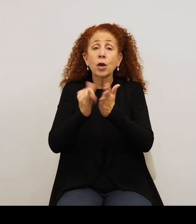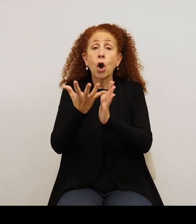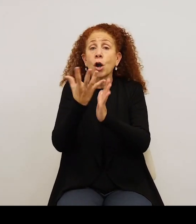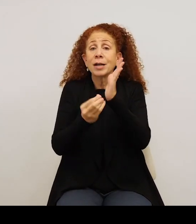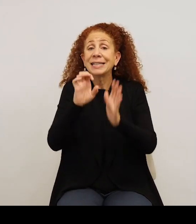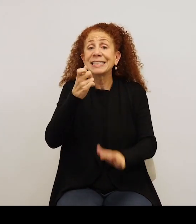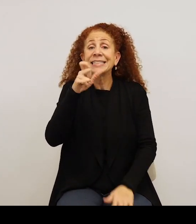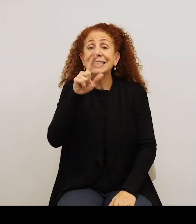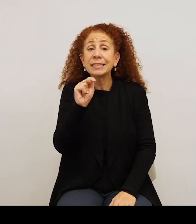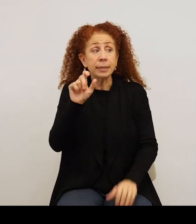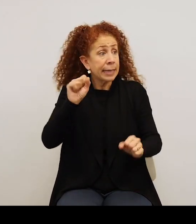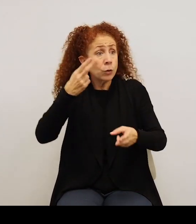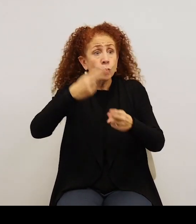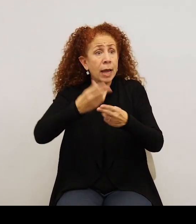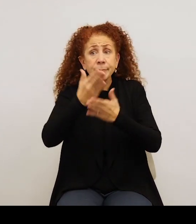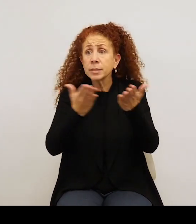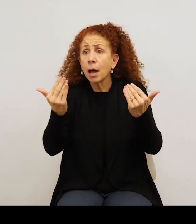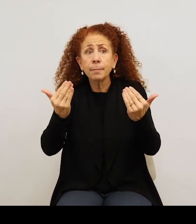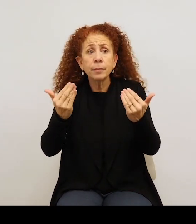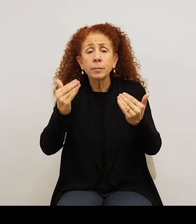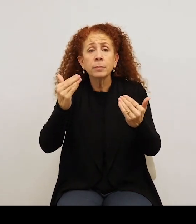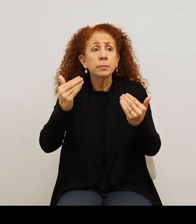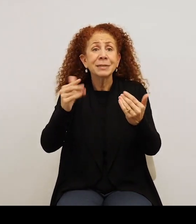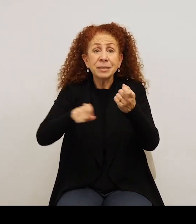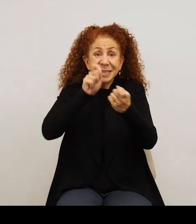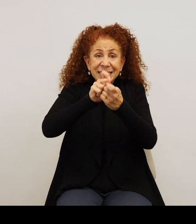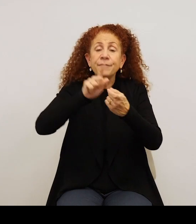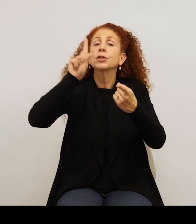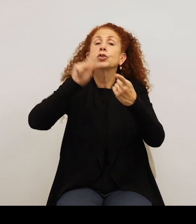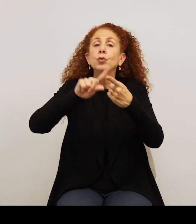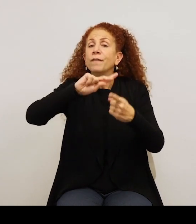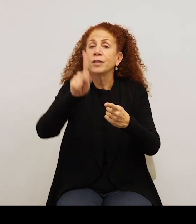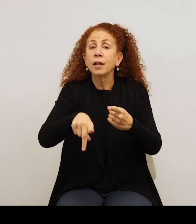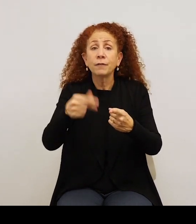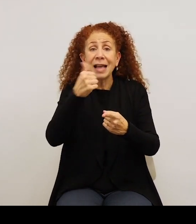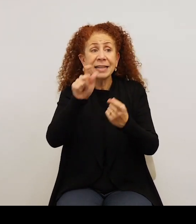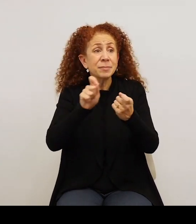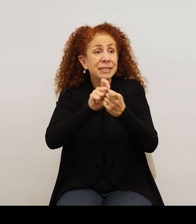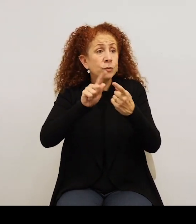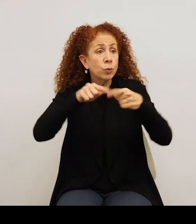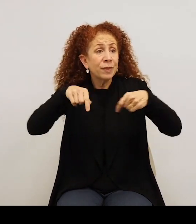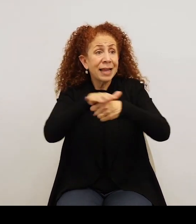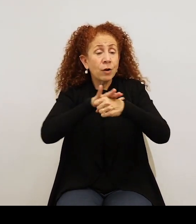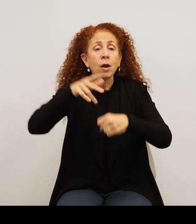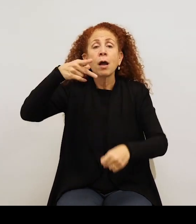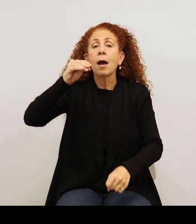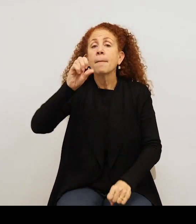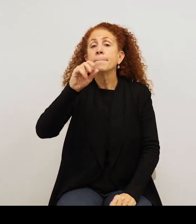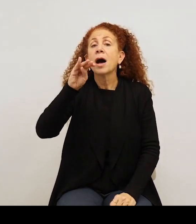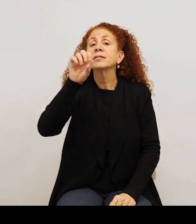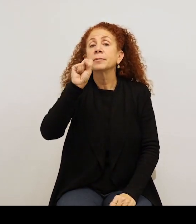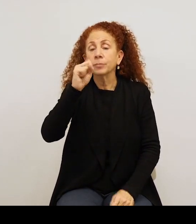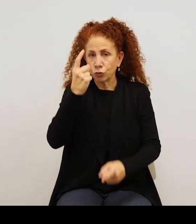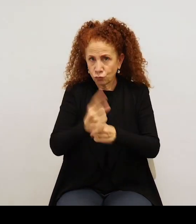I mean, can you name some that are distinct to Philadelphia? Possums. Possums? Yes, absolutely. Yeah.